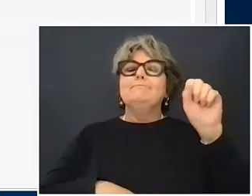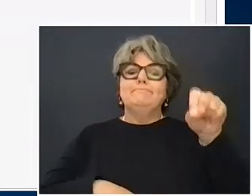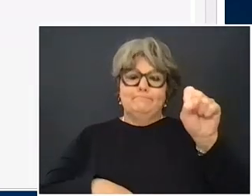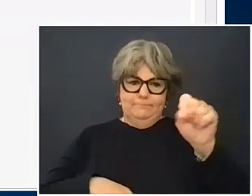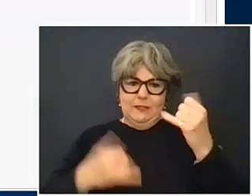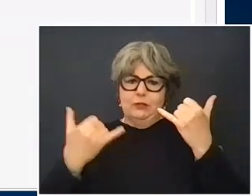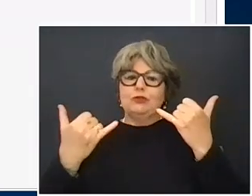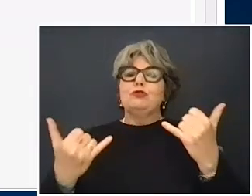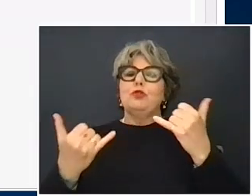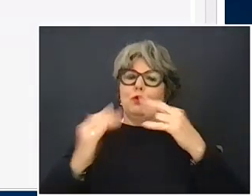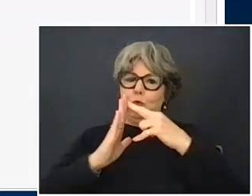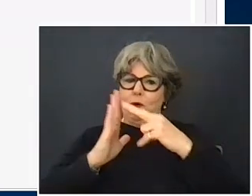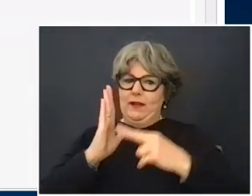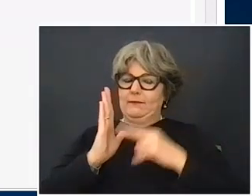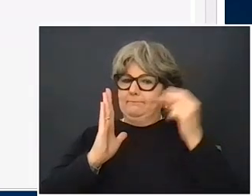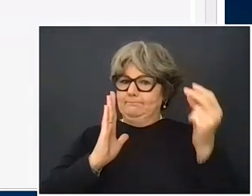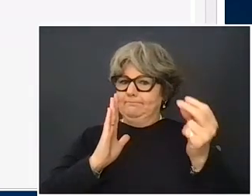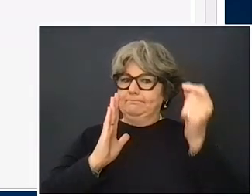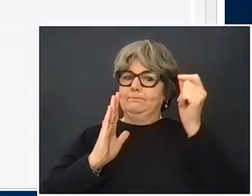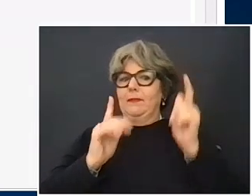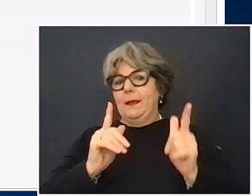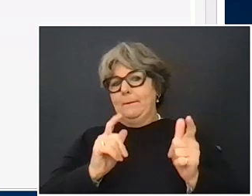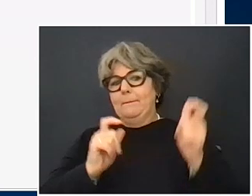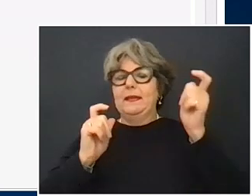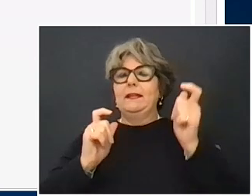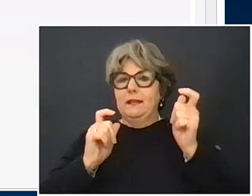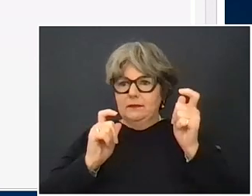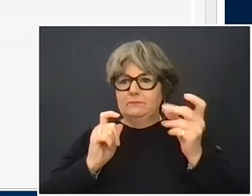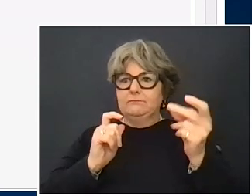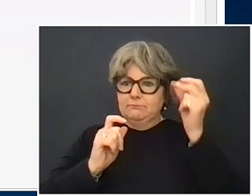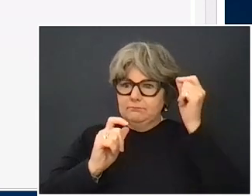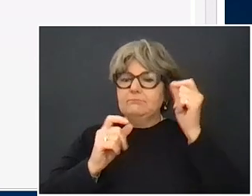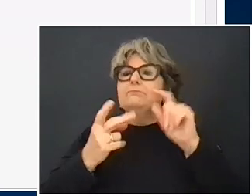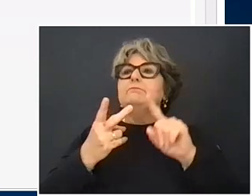also the term will take immediate adverse